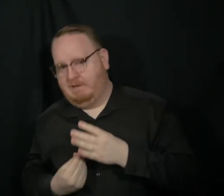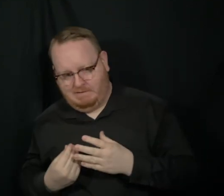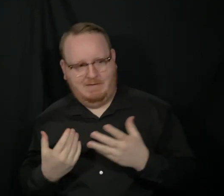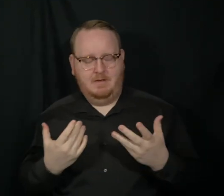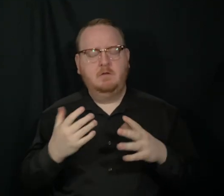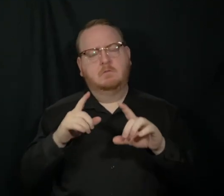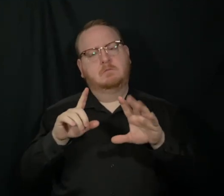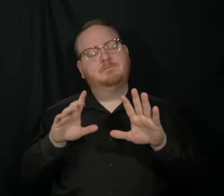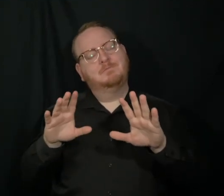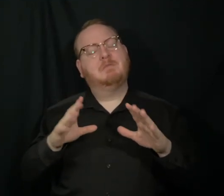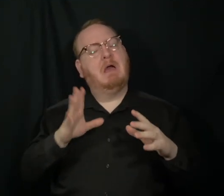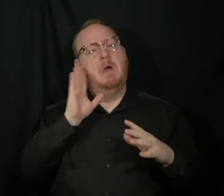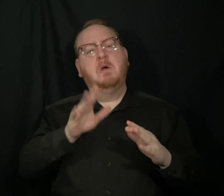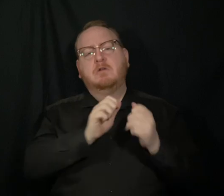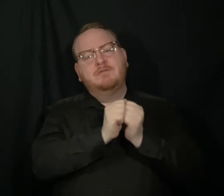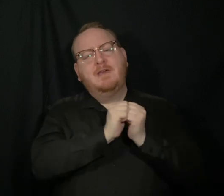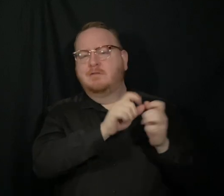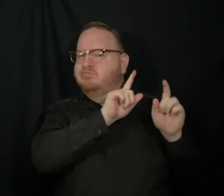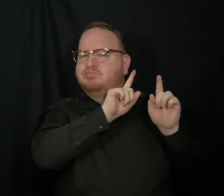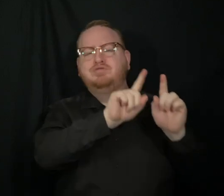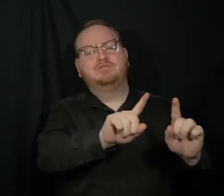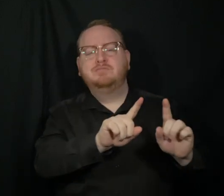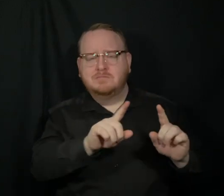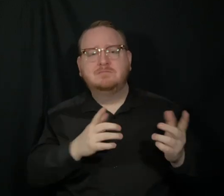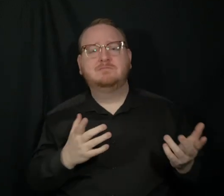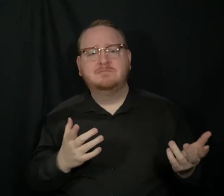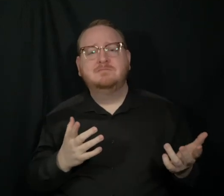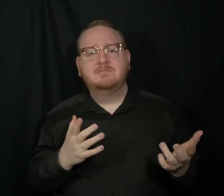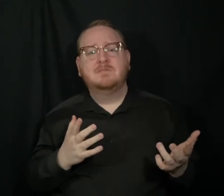my like, you know, I'm going to be with her for the whole